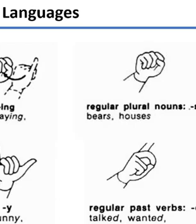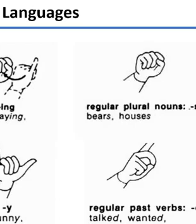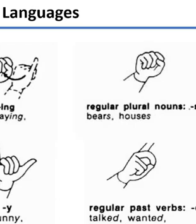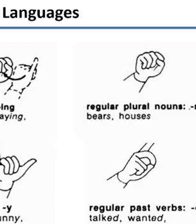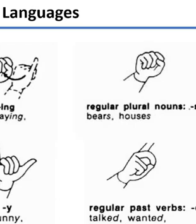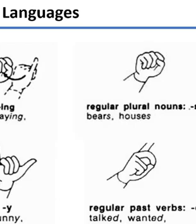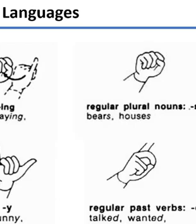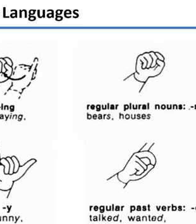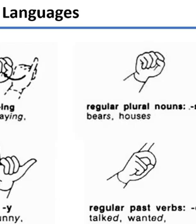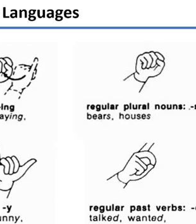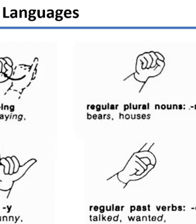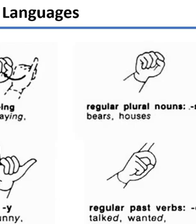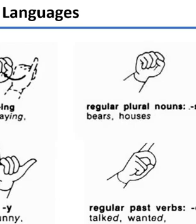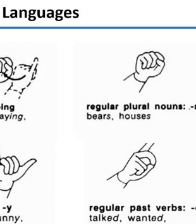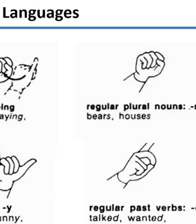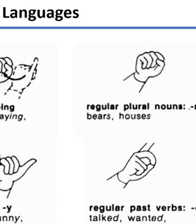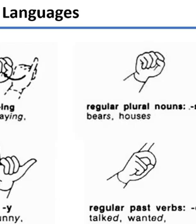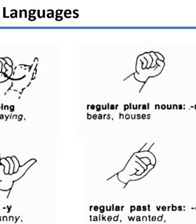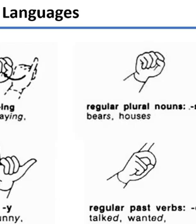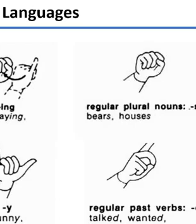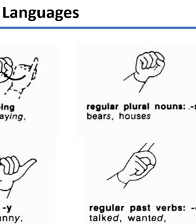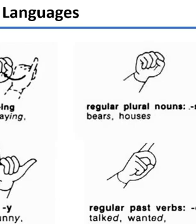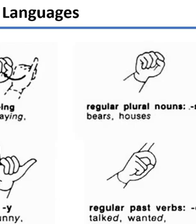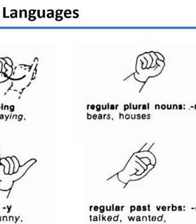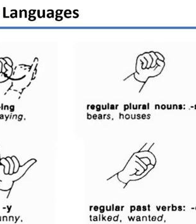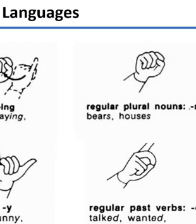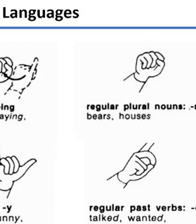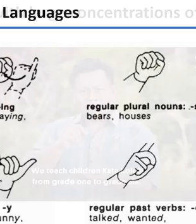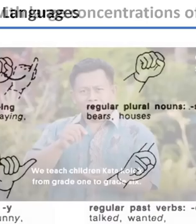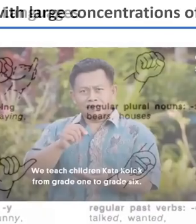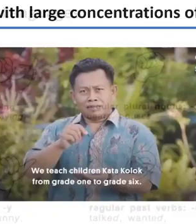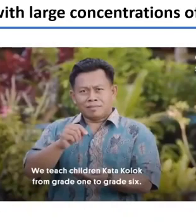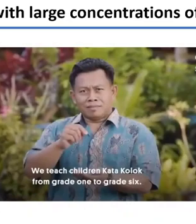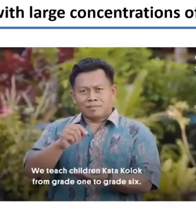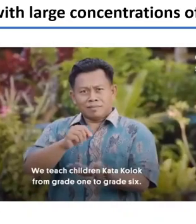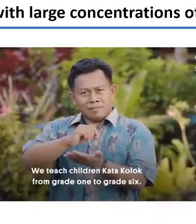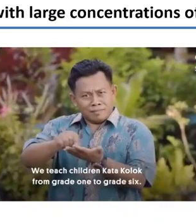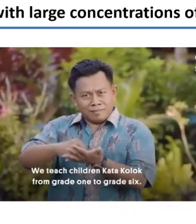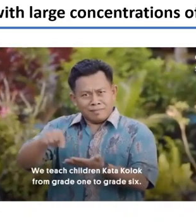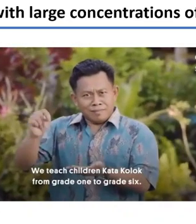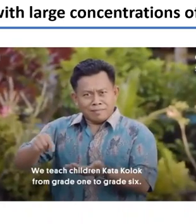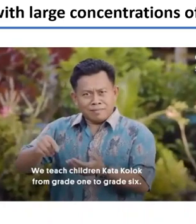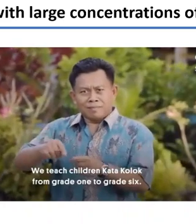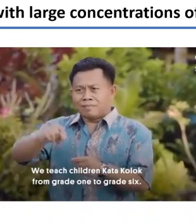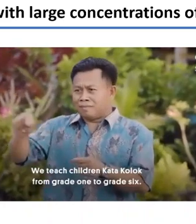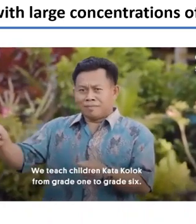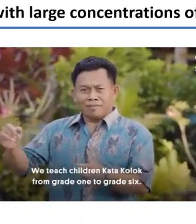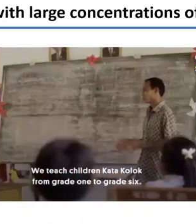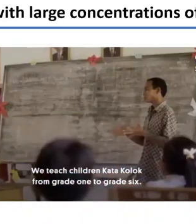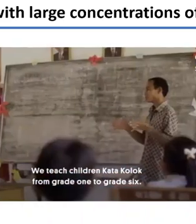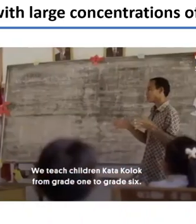in the world approximately 0.1 percent